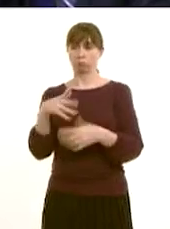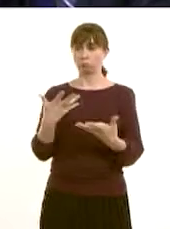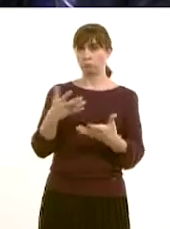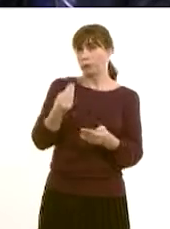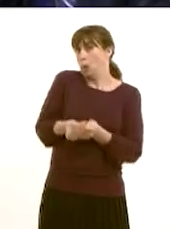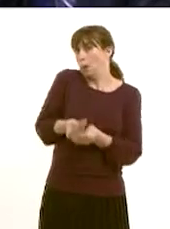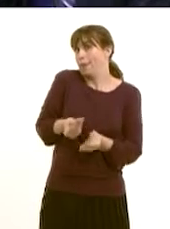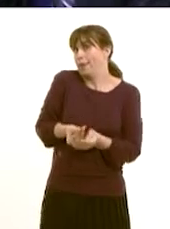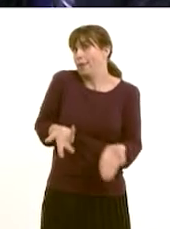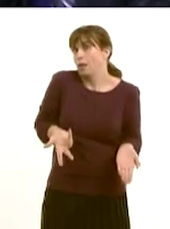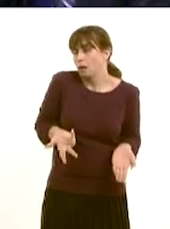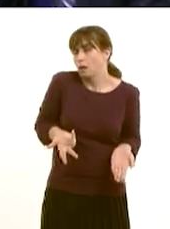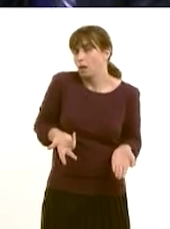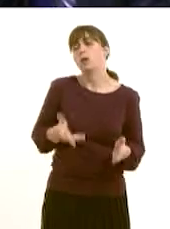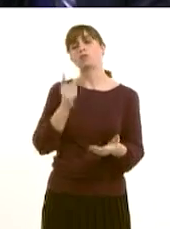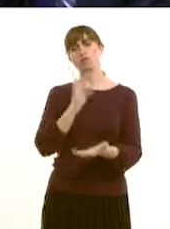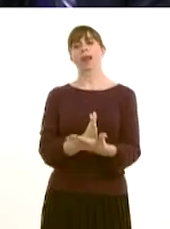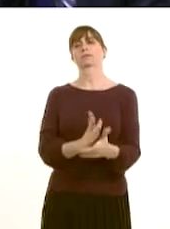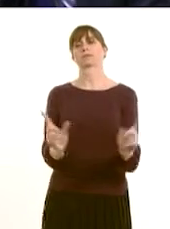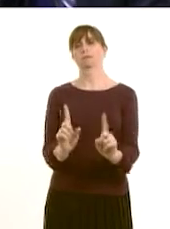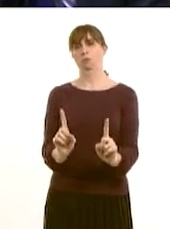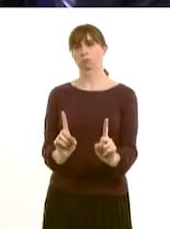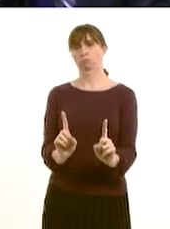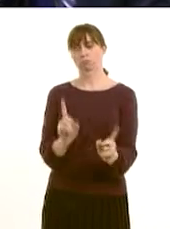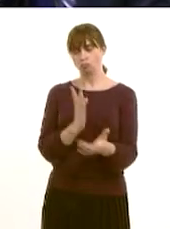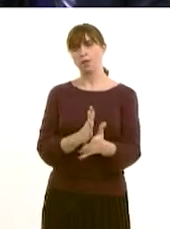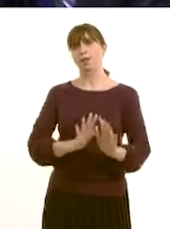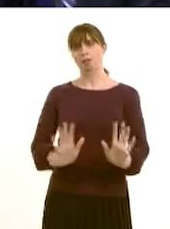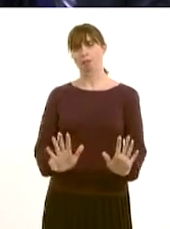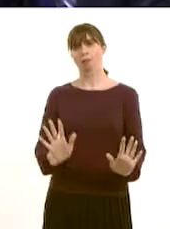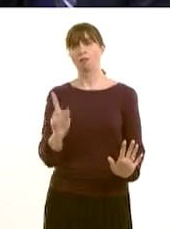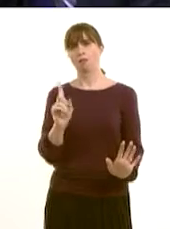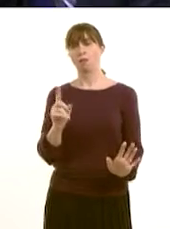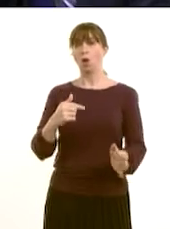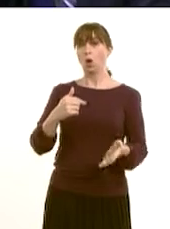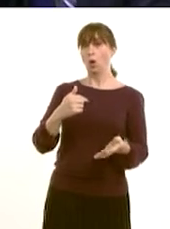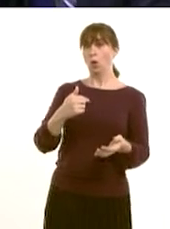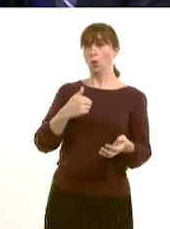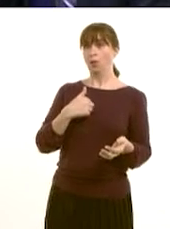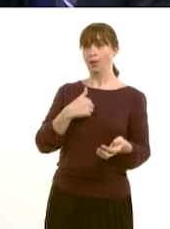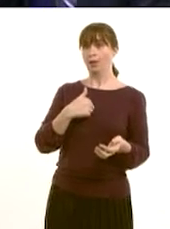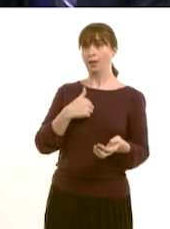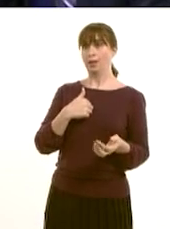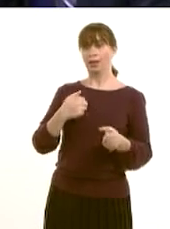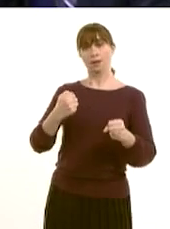Well, the reality is this: we export nearly half of what we manufacture and produce to